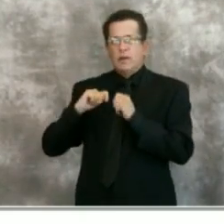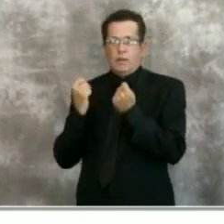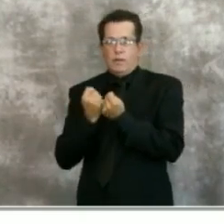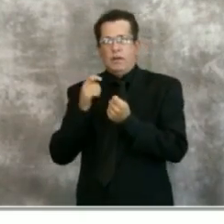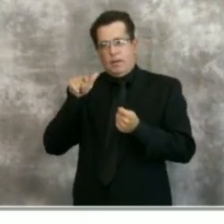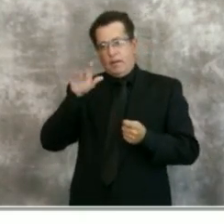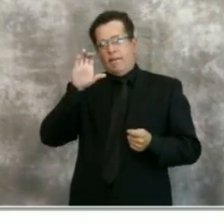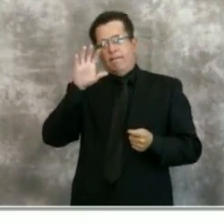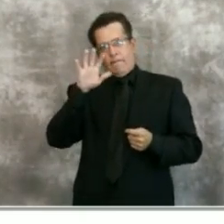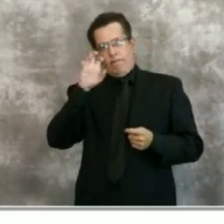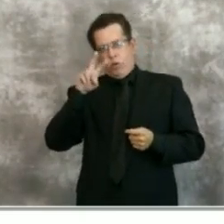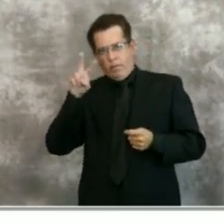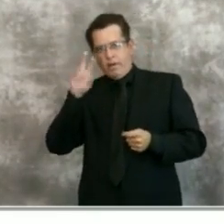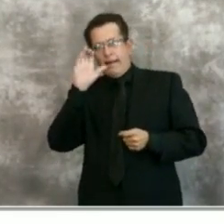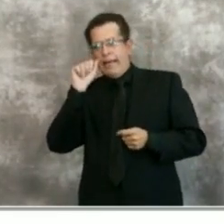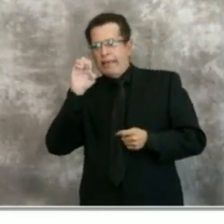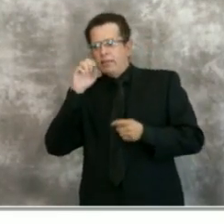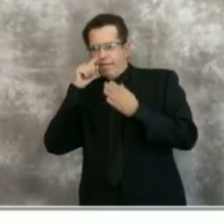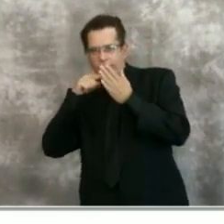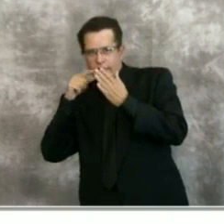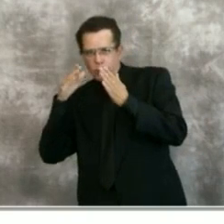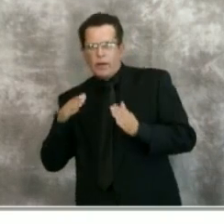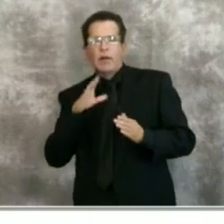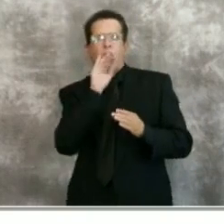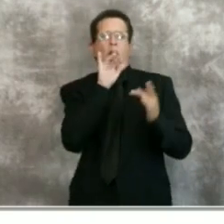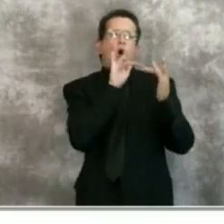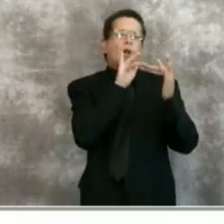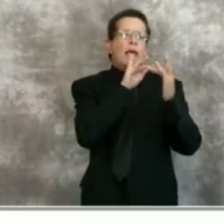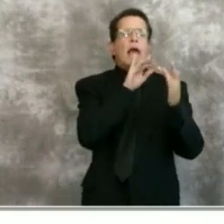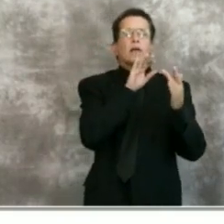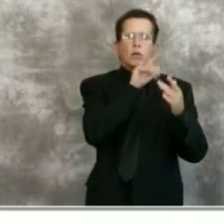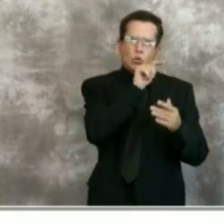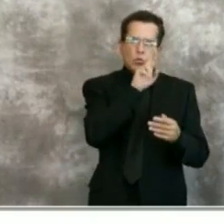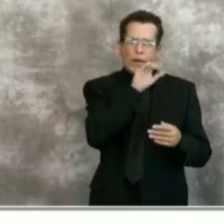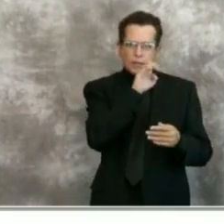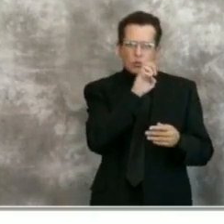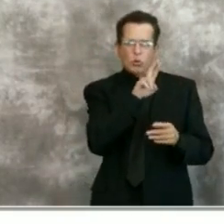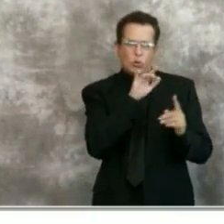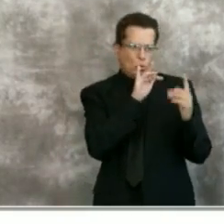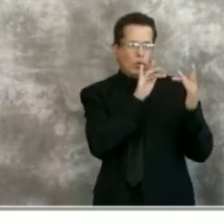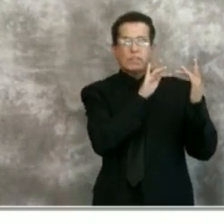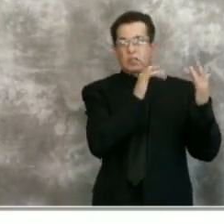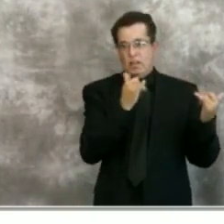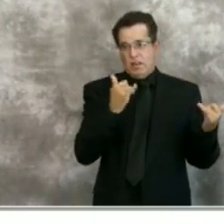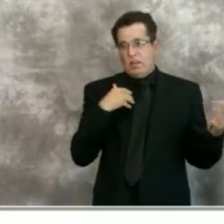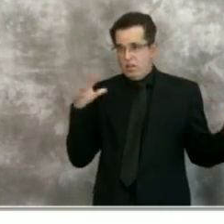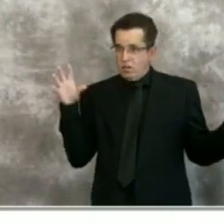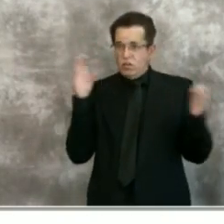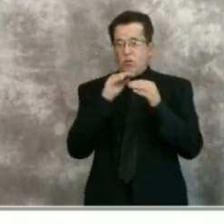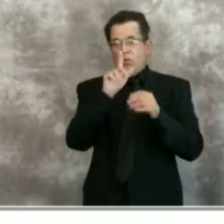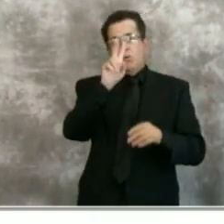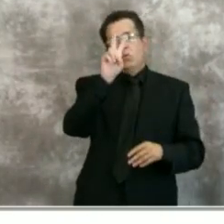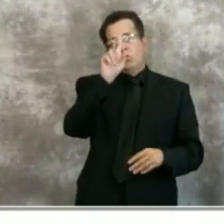INCREASE SIGNIFICANTLY THIS WEEK. WELL ABOVE 600. BUT AGAIN THAT 5.22 IS A MIX OF